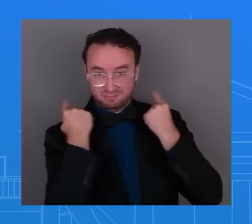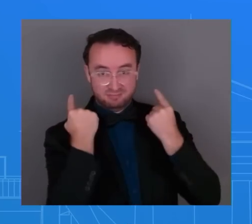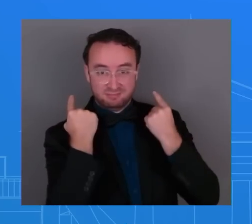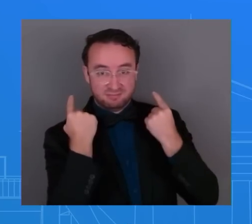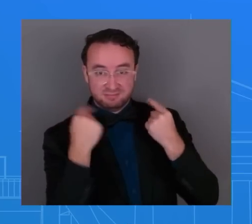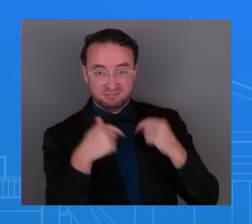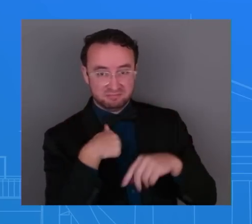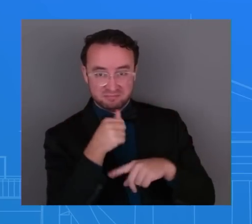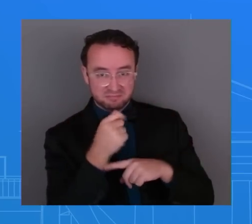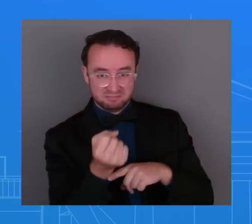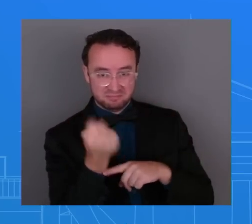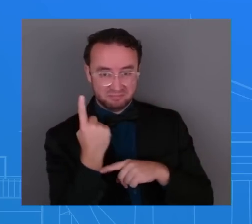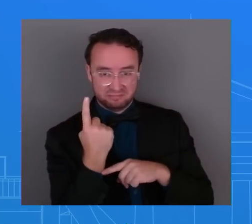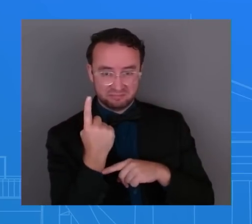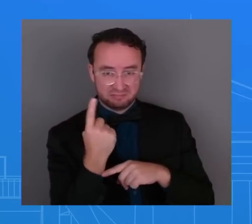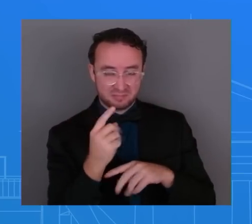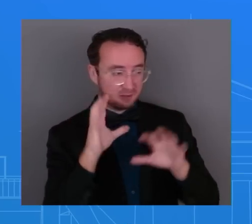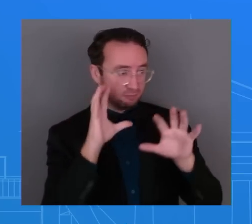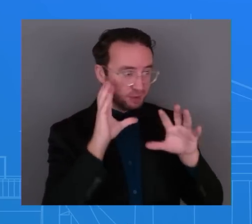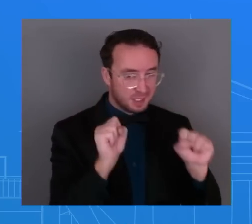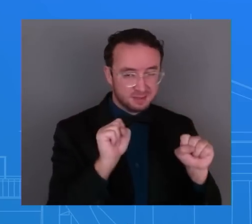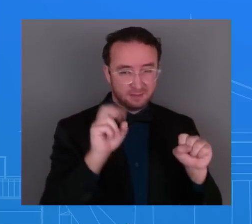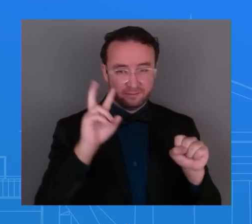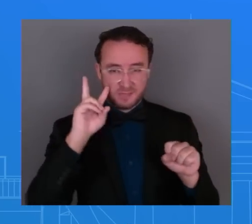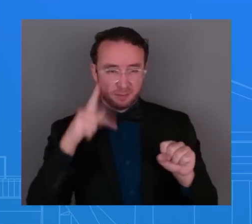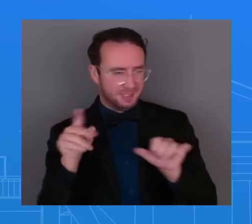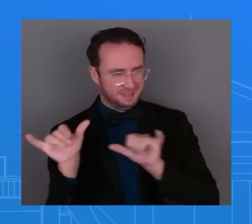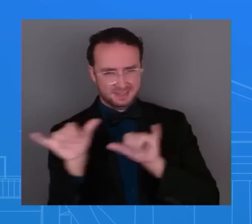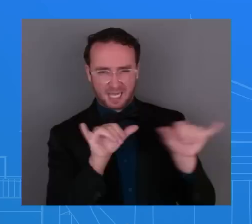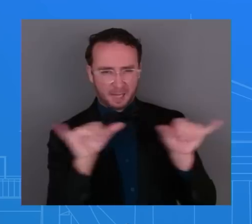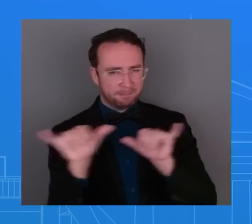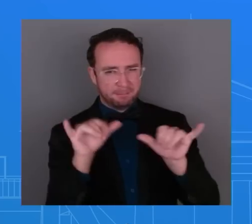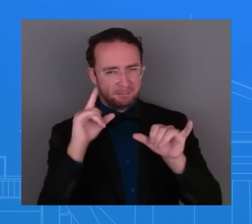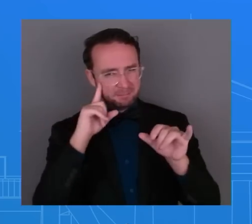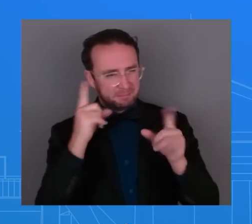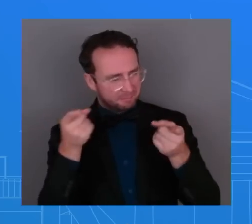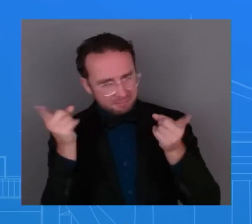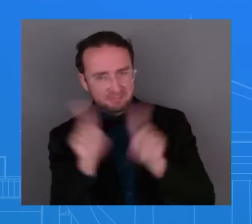There's a bipartisan -- I know you guys probably get -- get sick of me saying this, but there was --